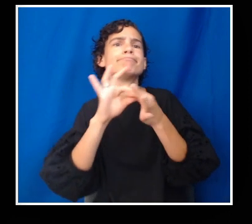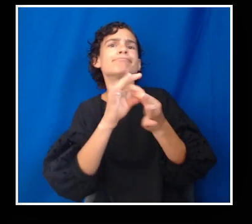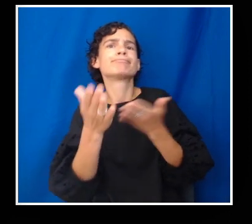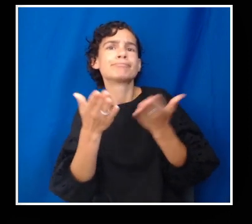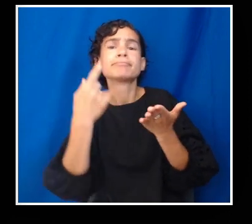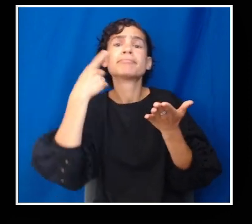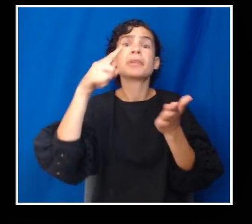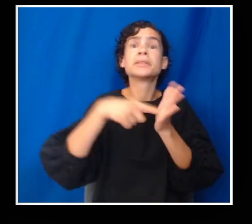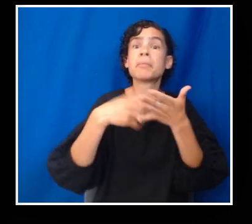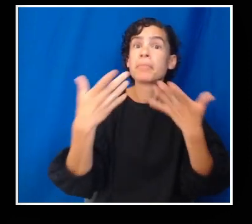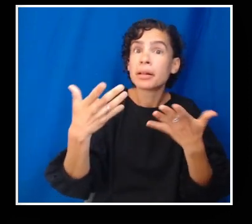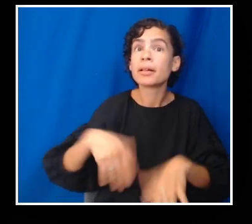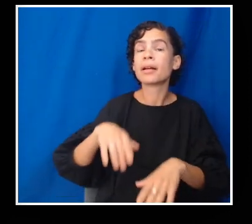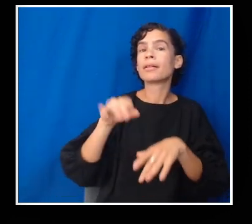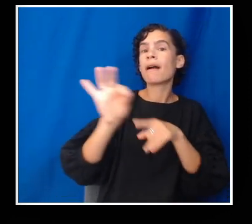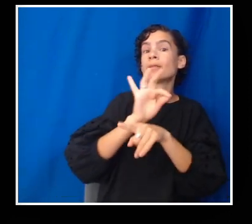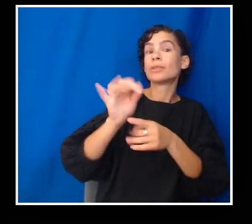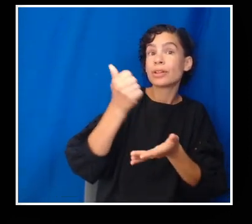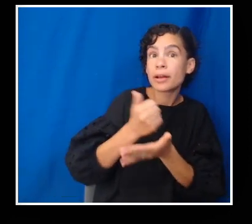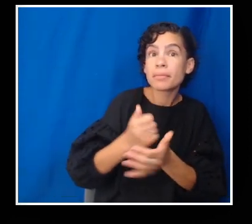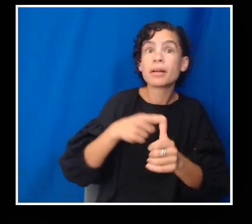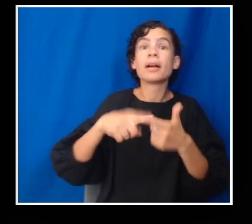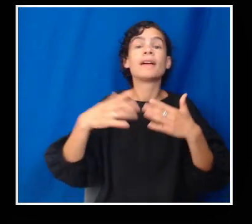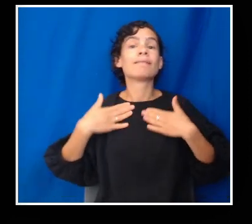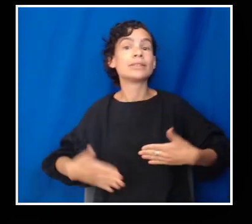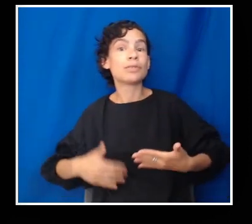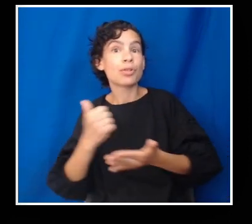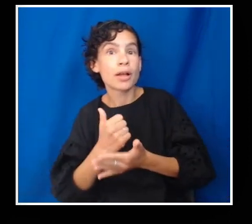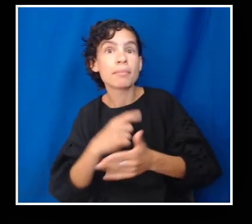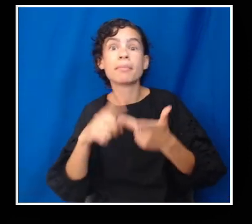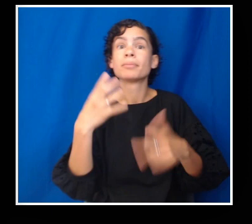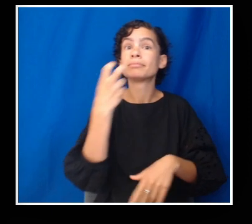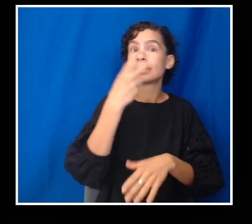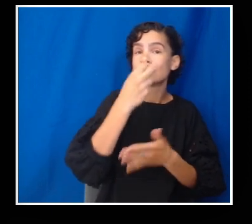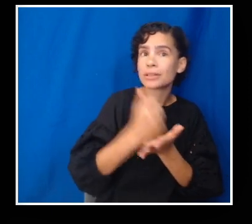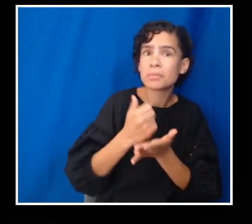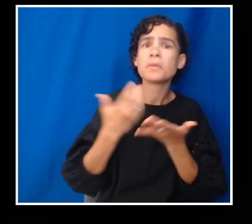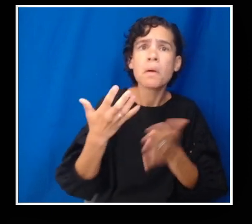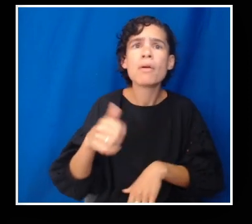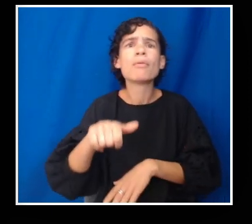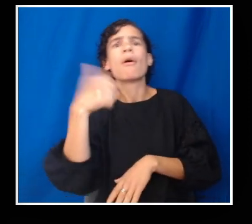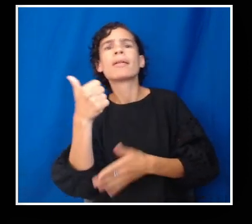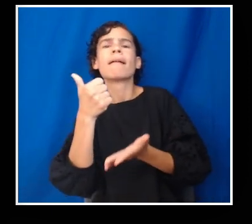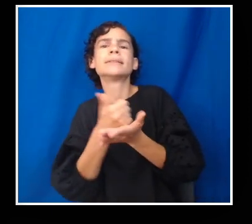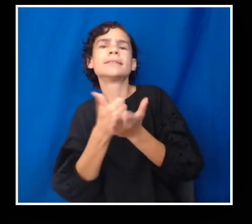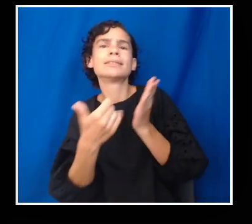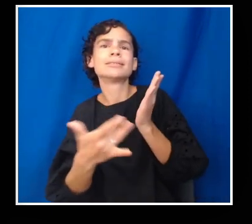For example, a student might need occupational therapy, physical therapy, speech therapy, or assistive technologies